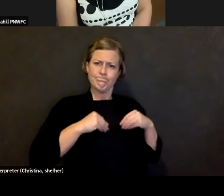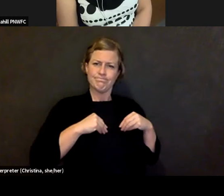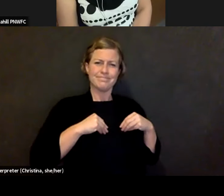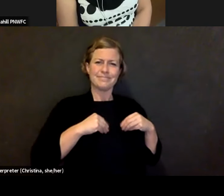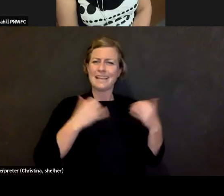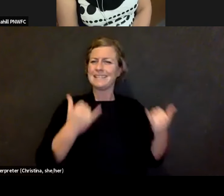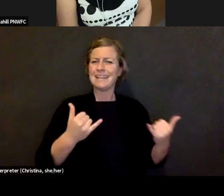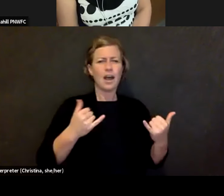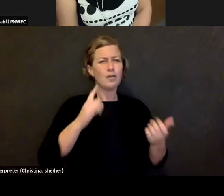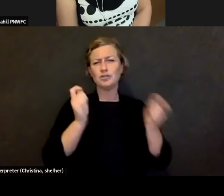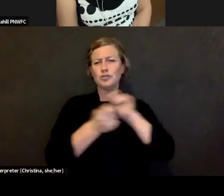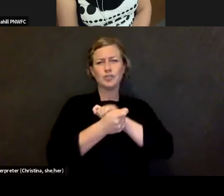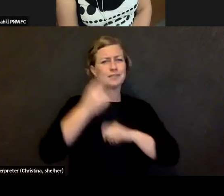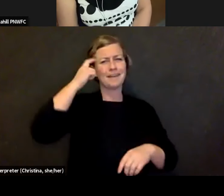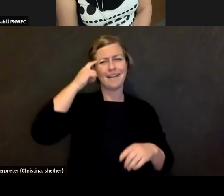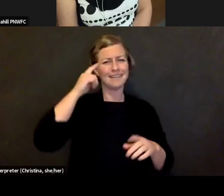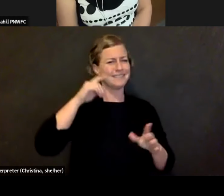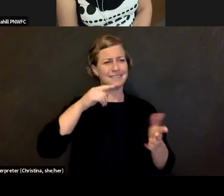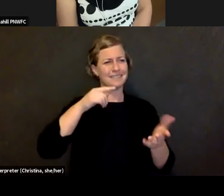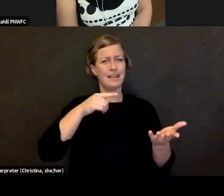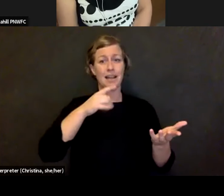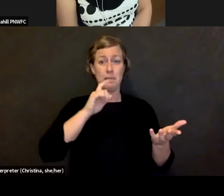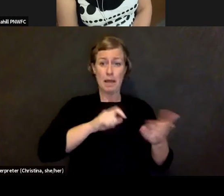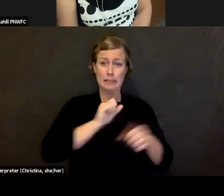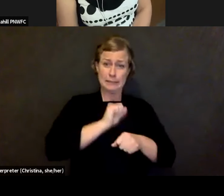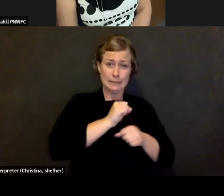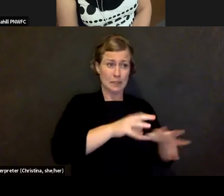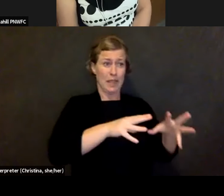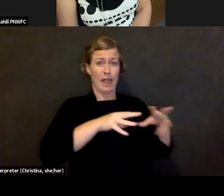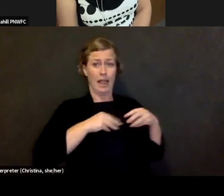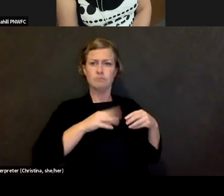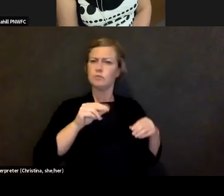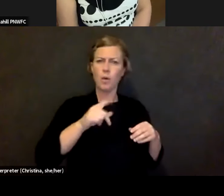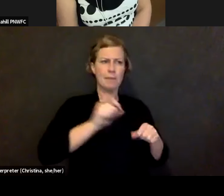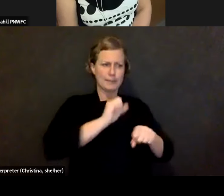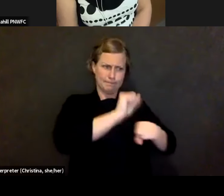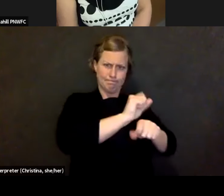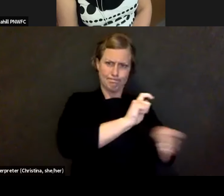say it was our effort to set the standard but we need to reconstruct the standard. The standard never really worked